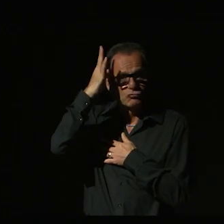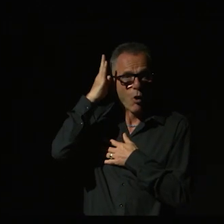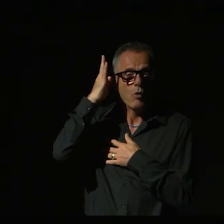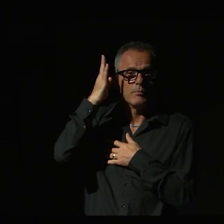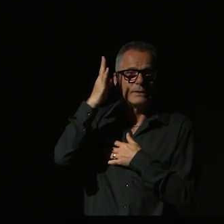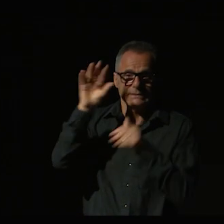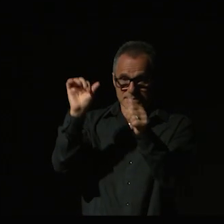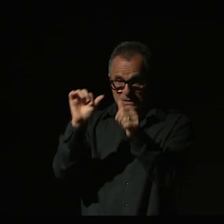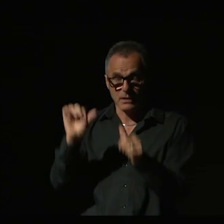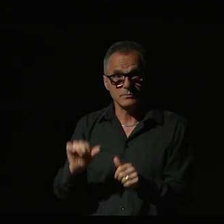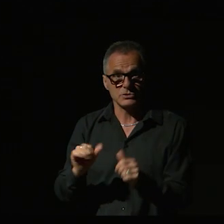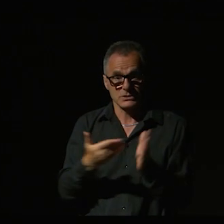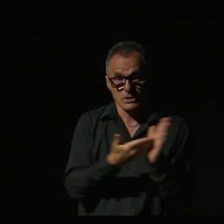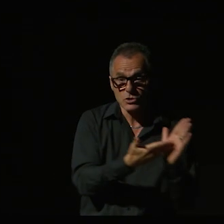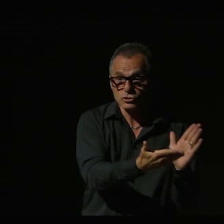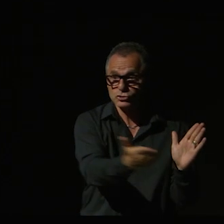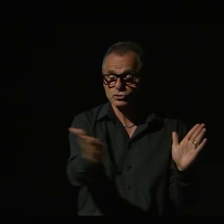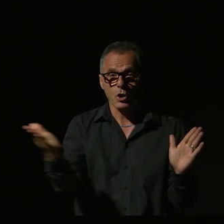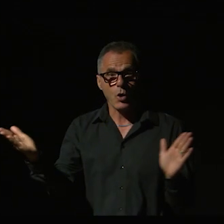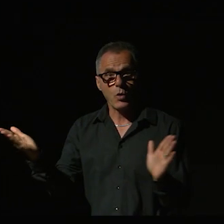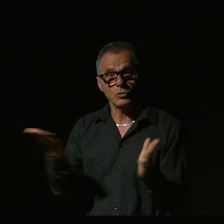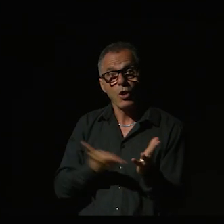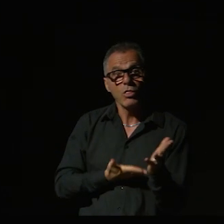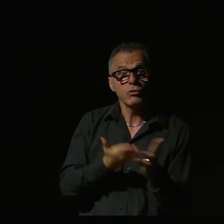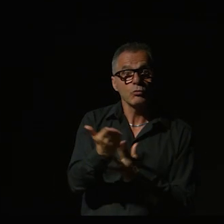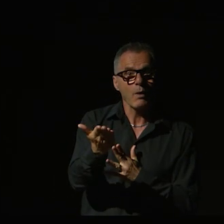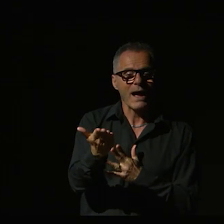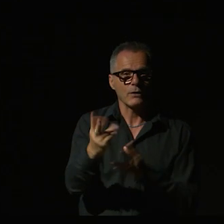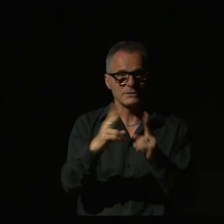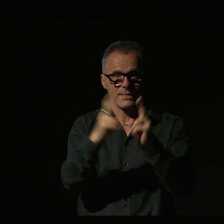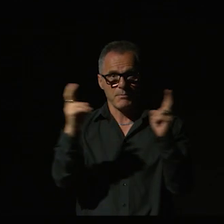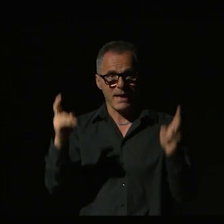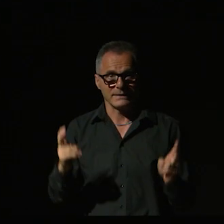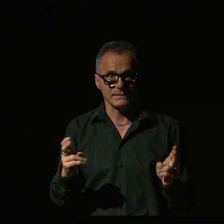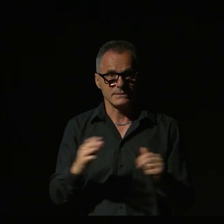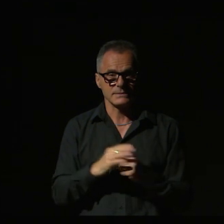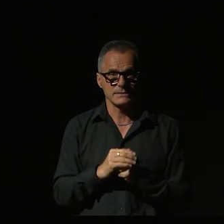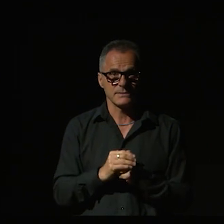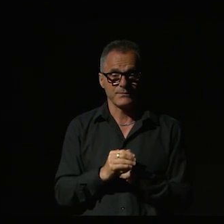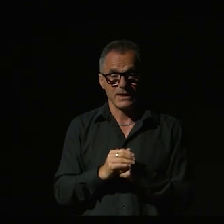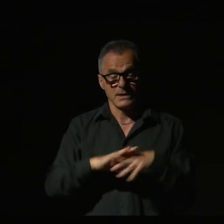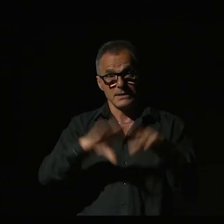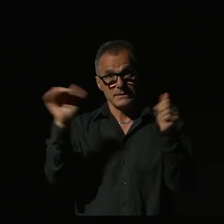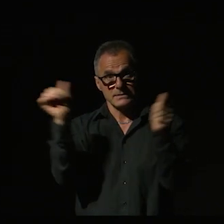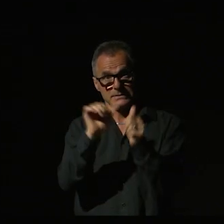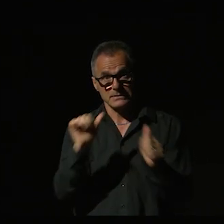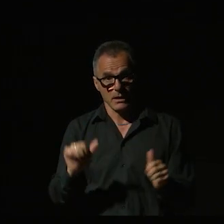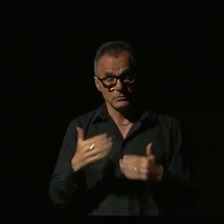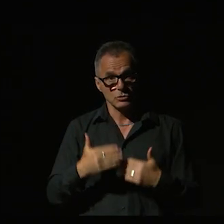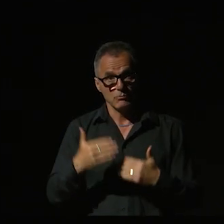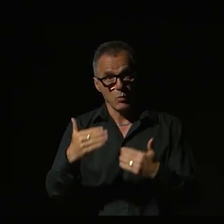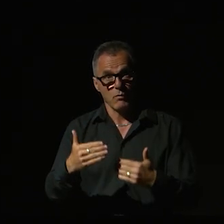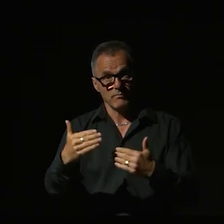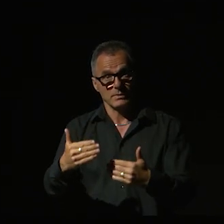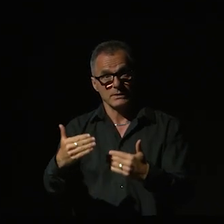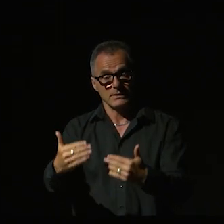in its courtyard and in its gardens. In the 1590s, sculpture movements in the piano nobile are attested in the archives